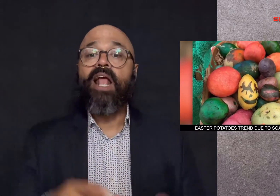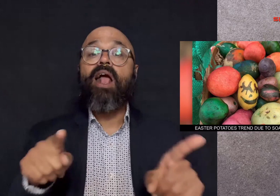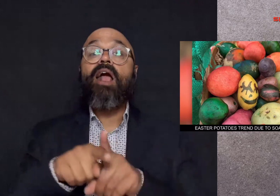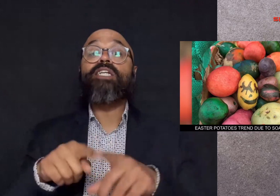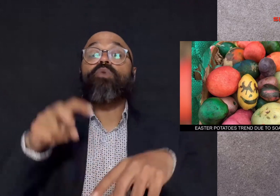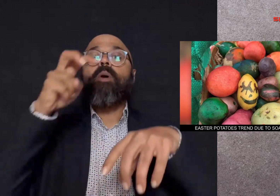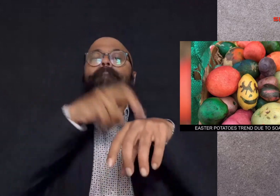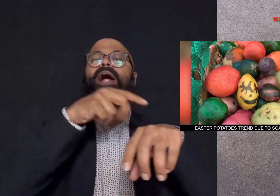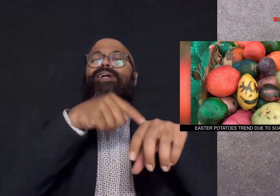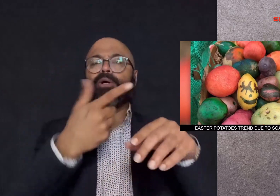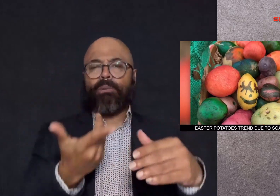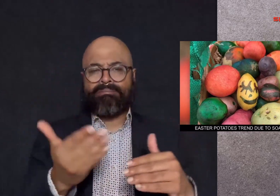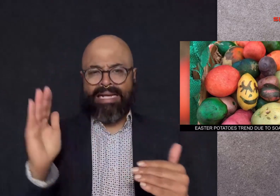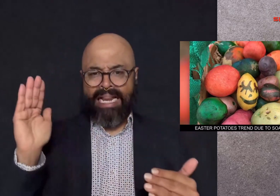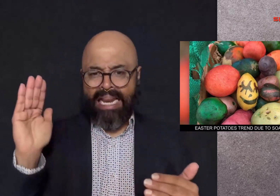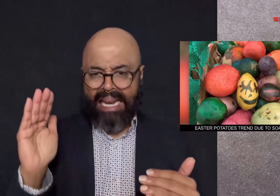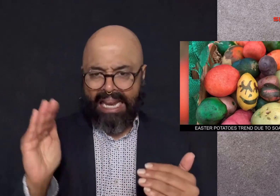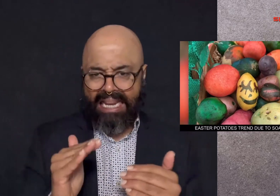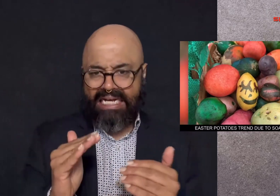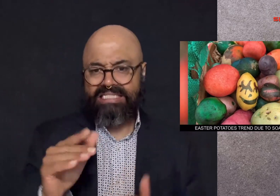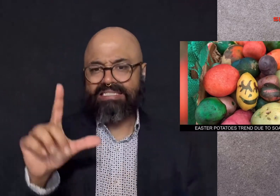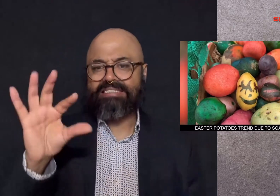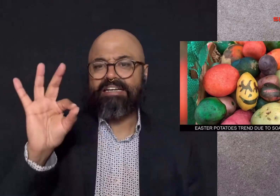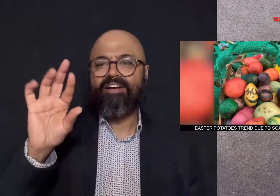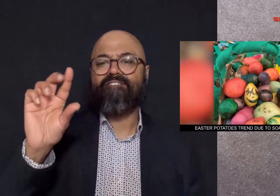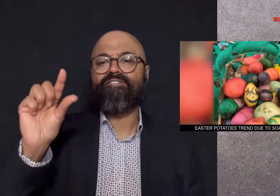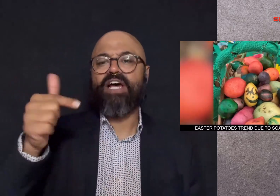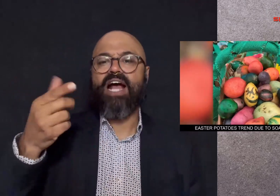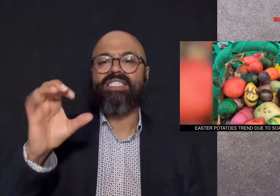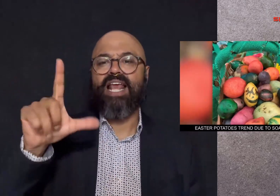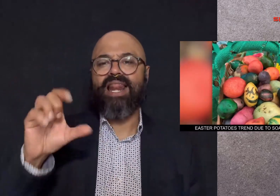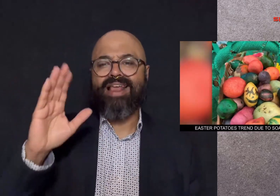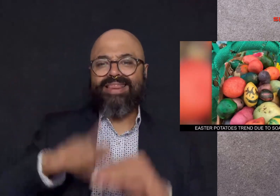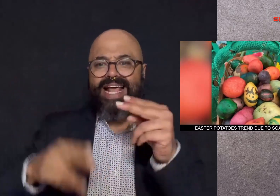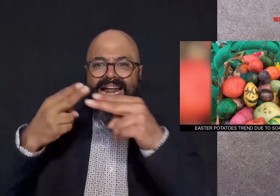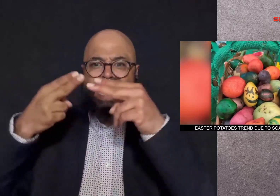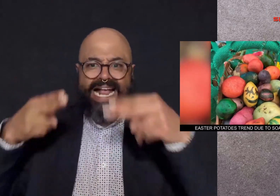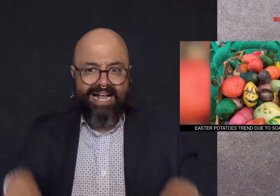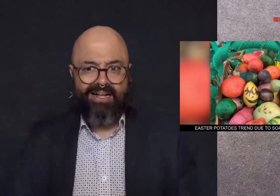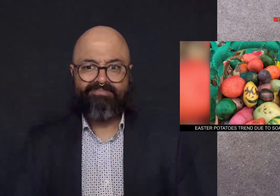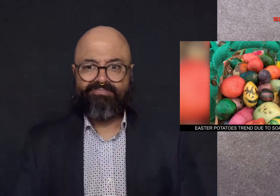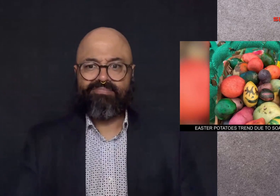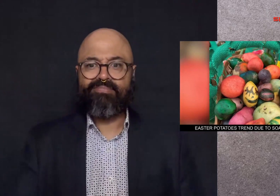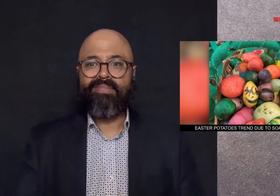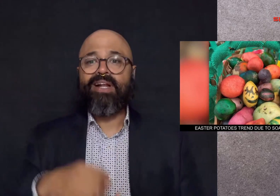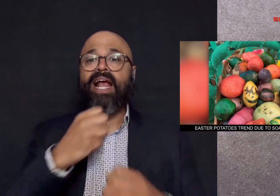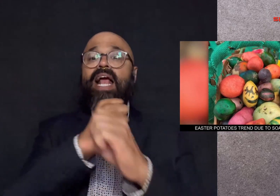also potatoes are less fragile than eggs and easier for kids to hold